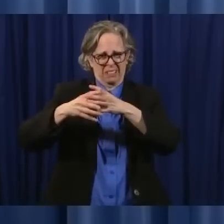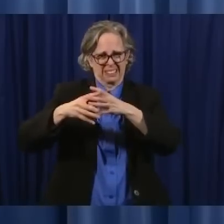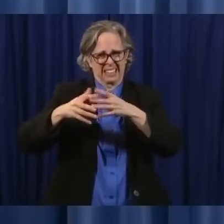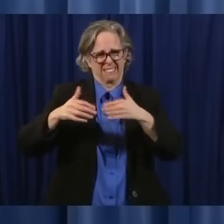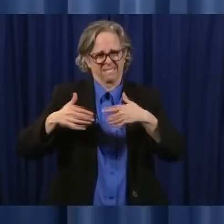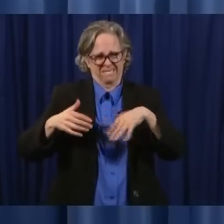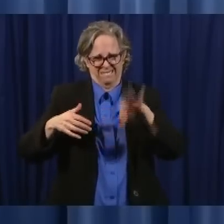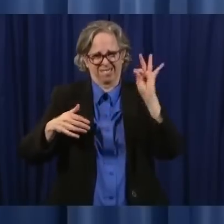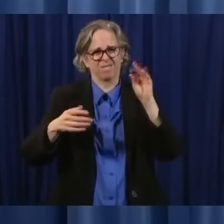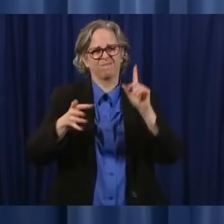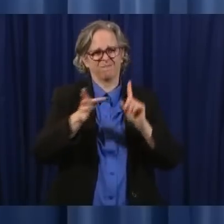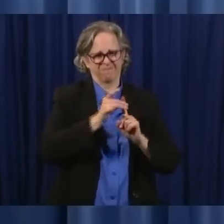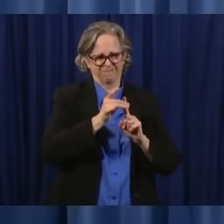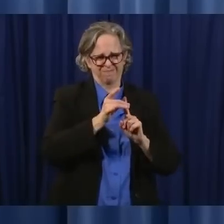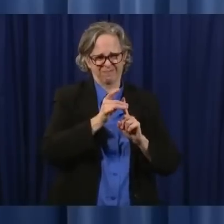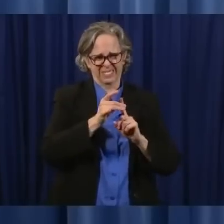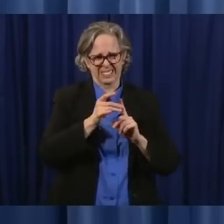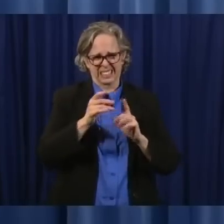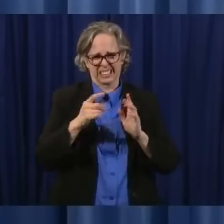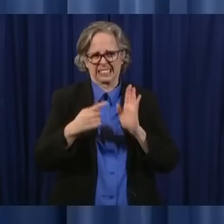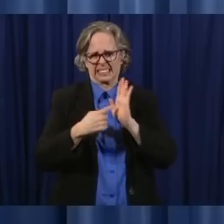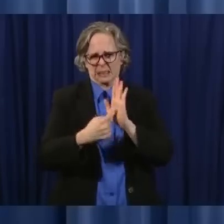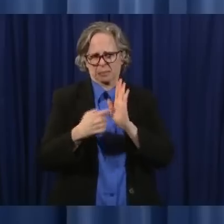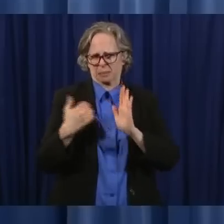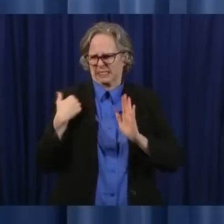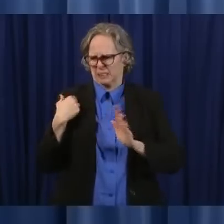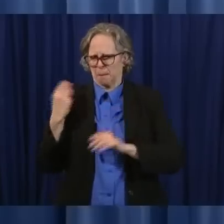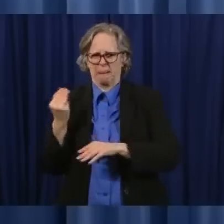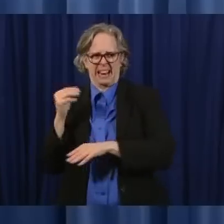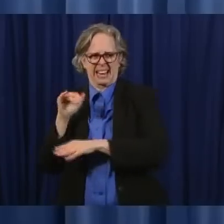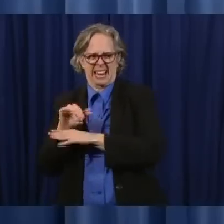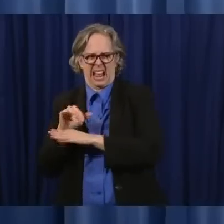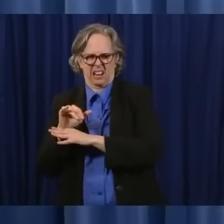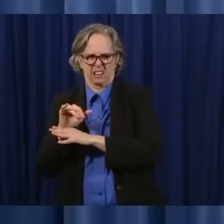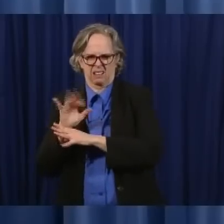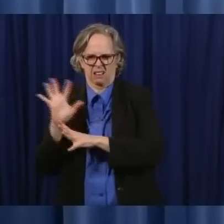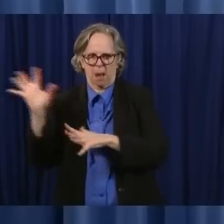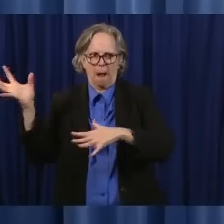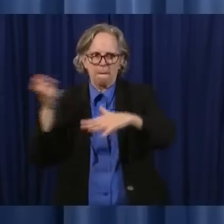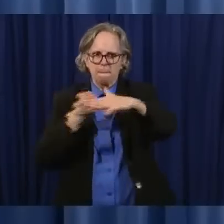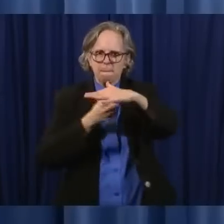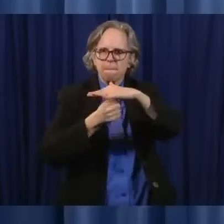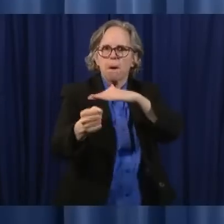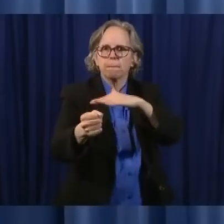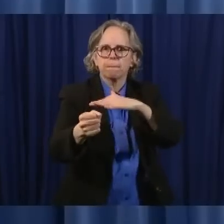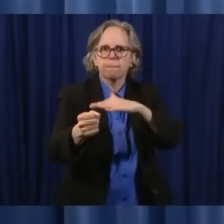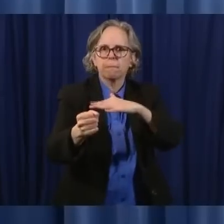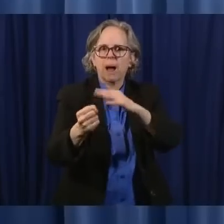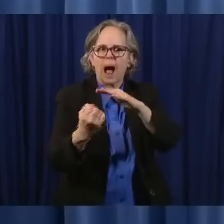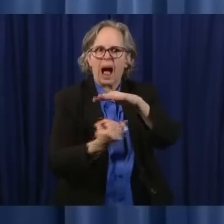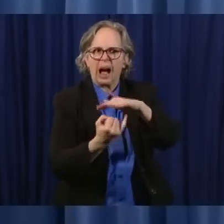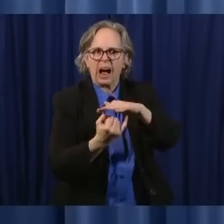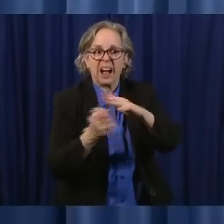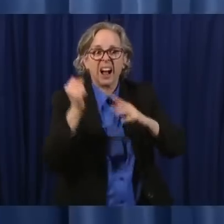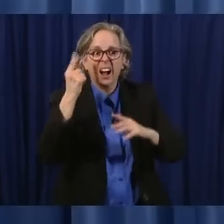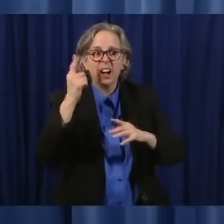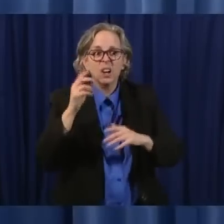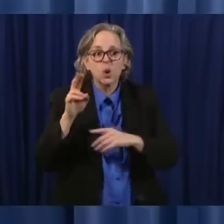THE JUVENILE CORRECTION POPULATION. THE YOUTH STARTED SHOWING SYMPTOMS ON MONDAY EVENING WAS